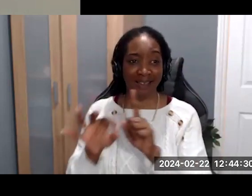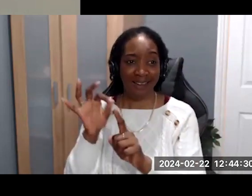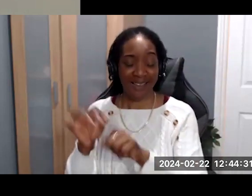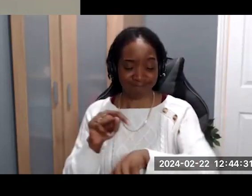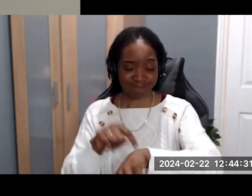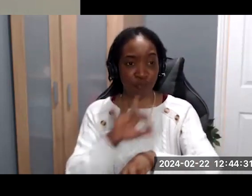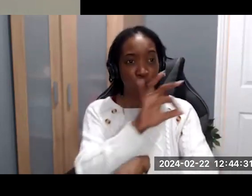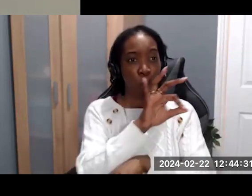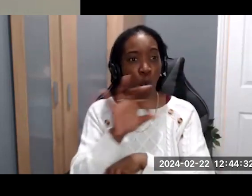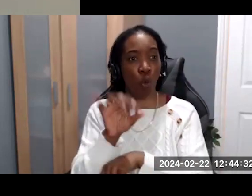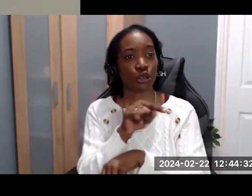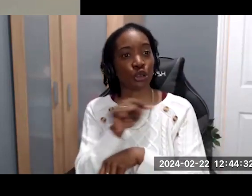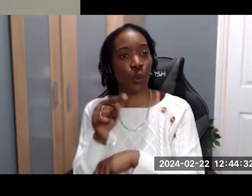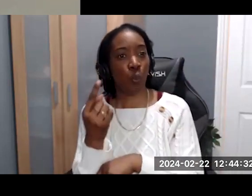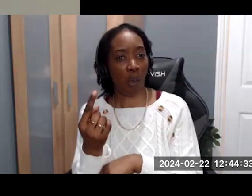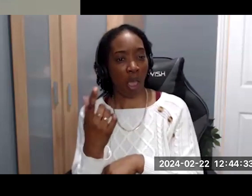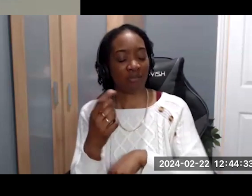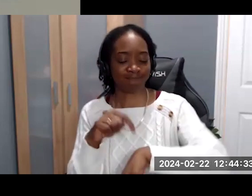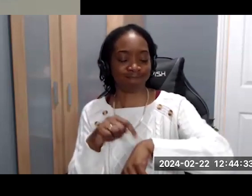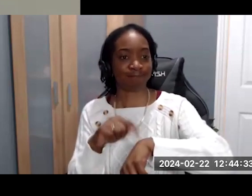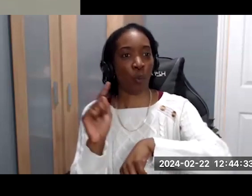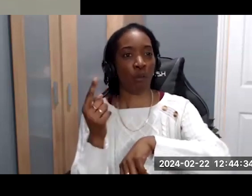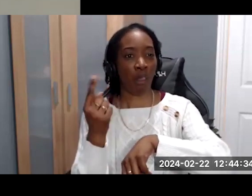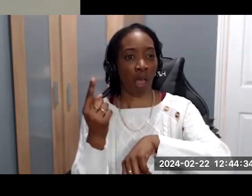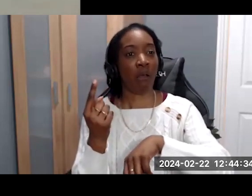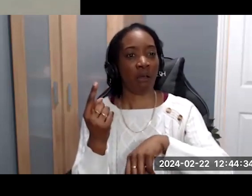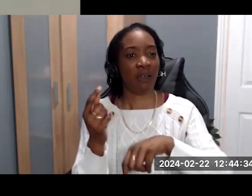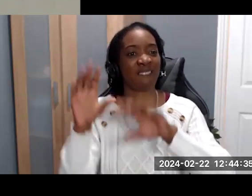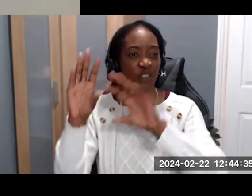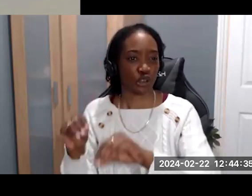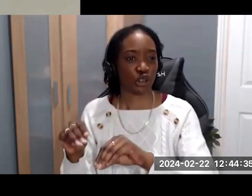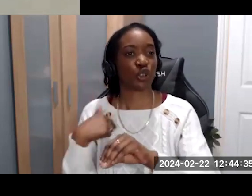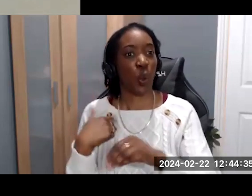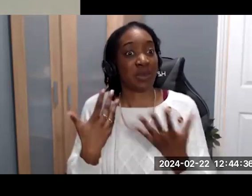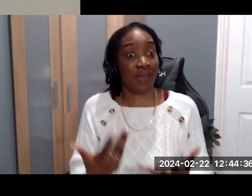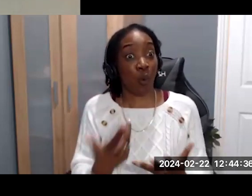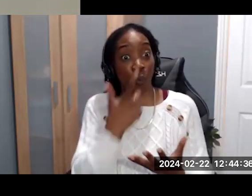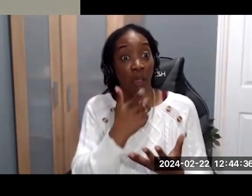1 and we have until 1:00 today to answer any questions that you might have ahead of applying